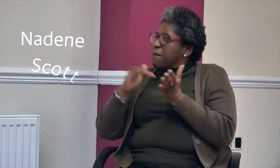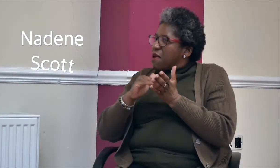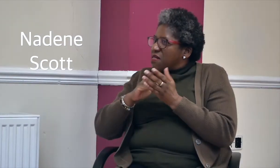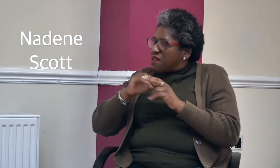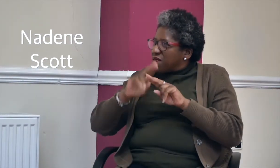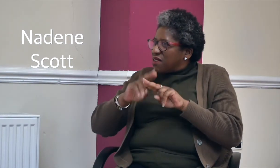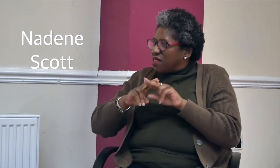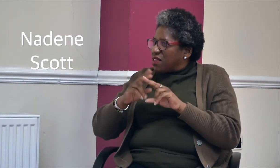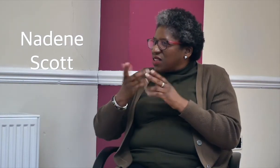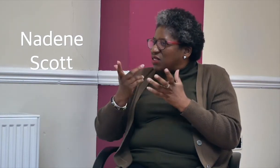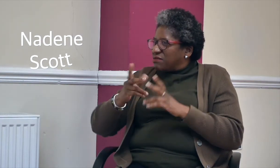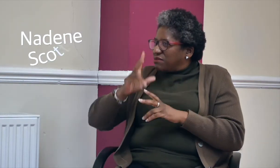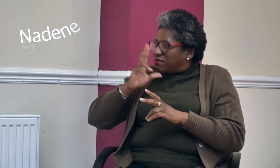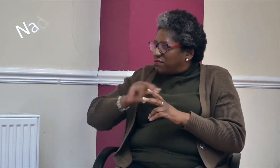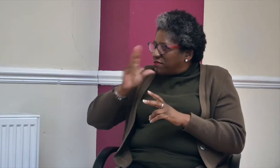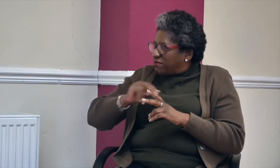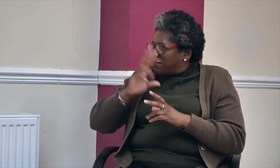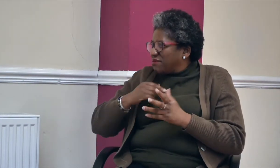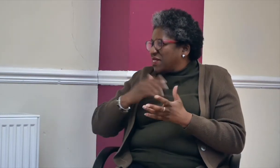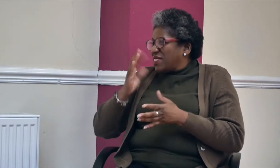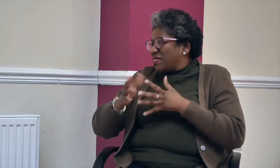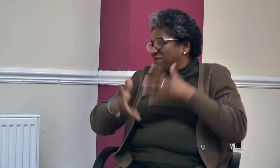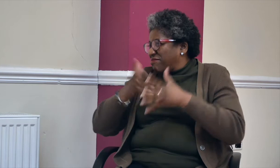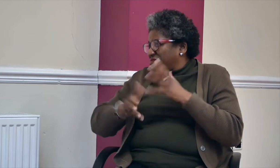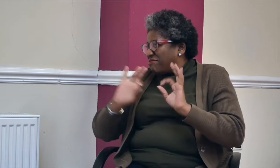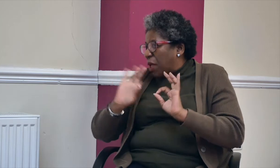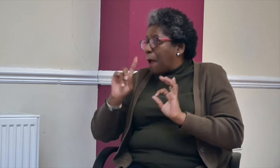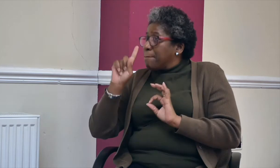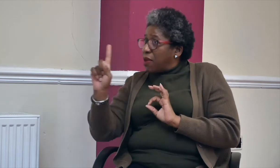My parents spoke, they never signed.